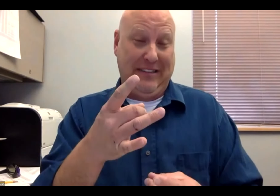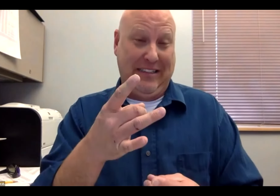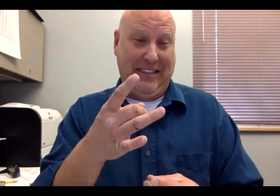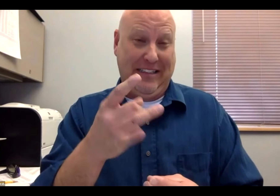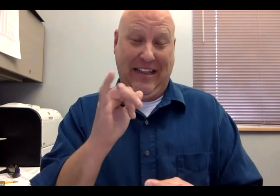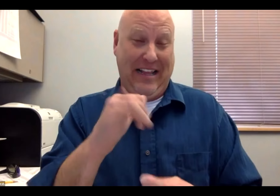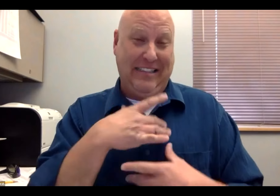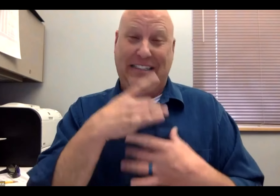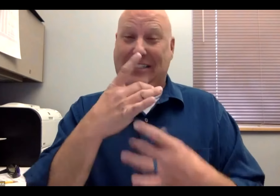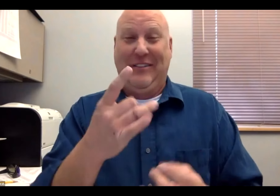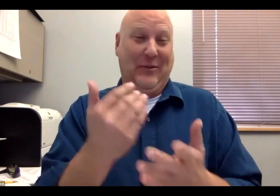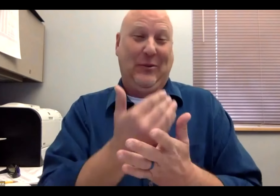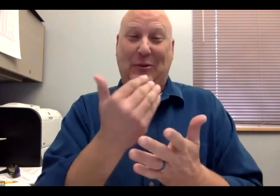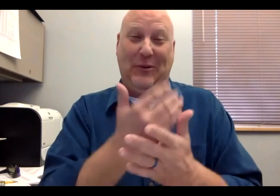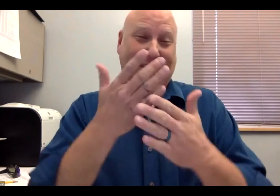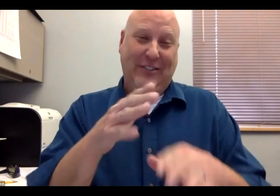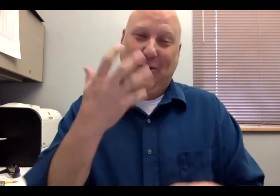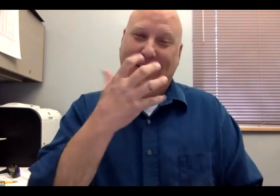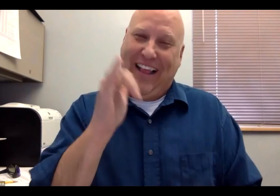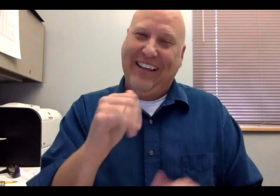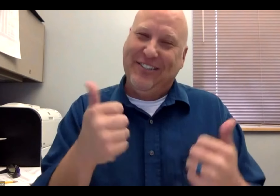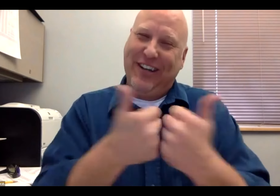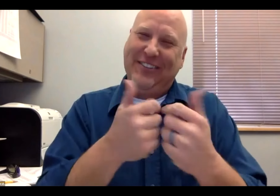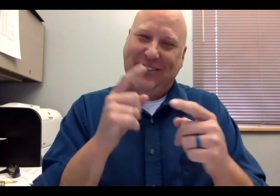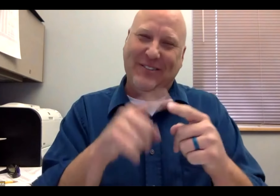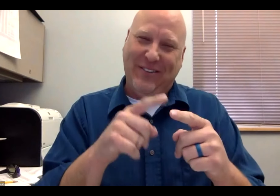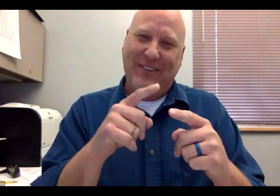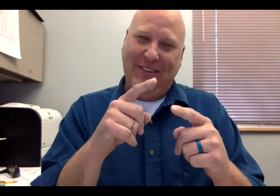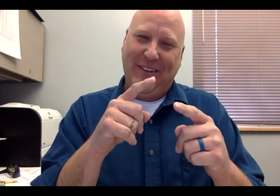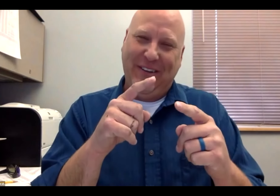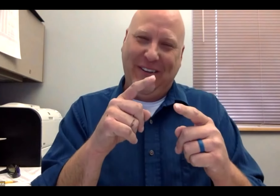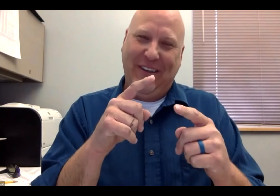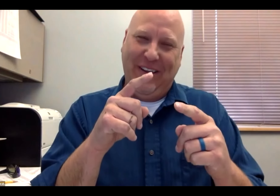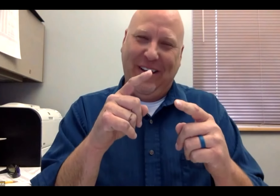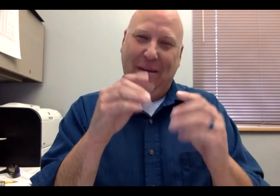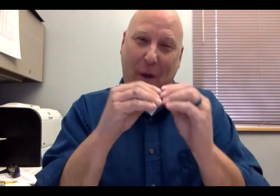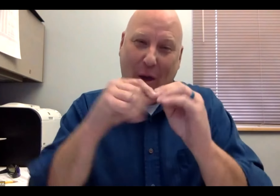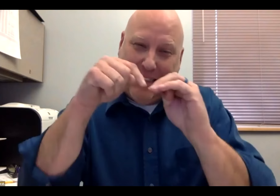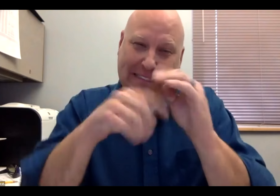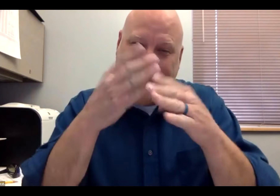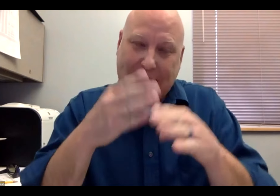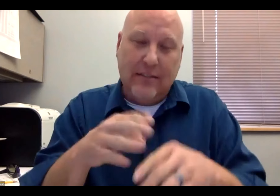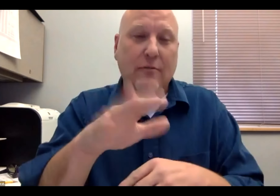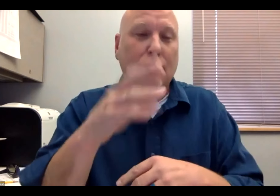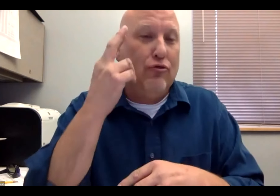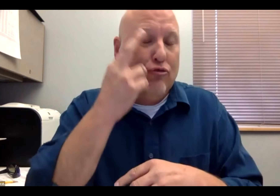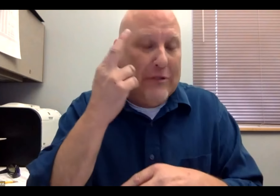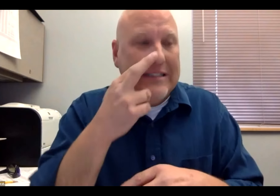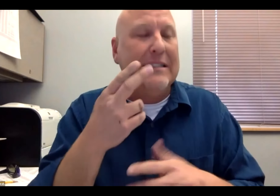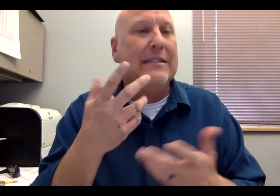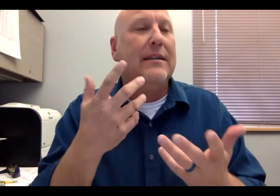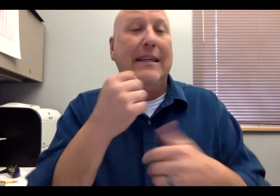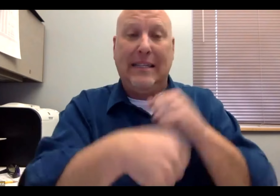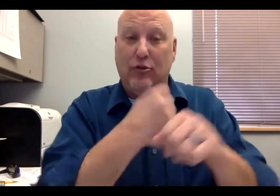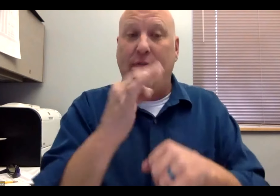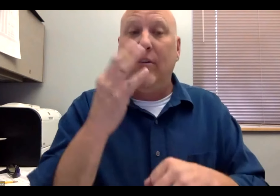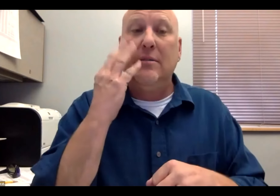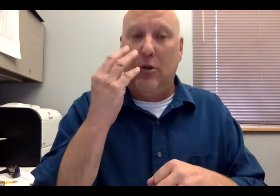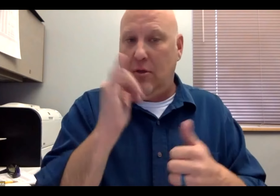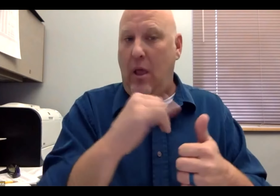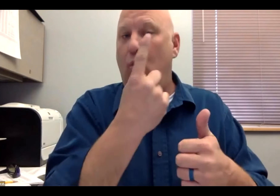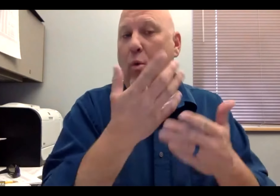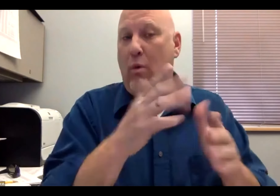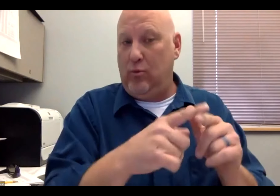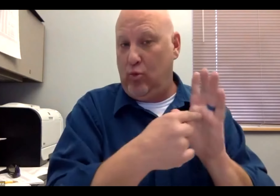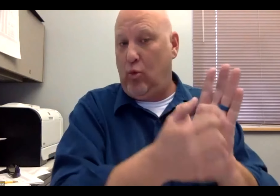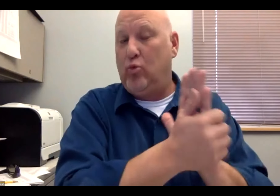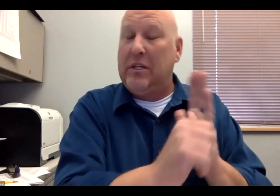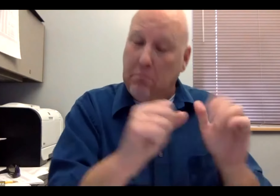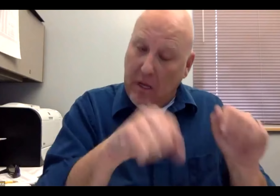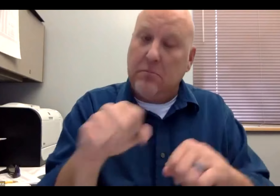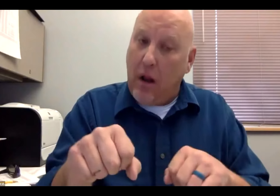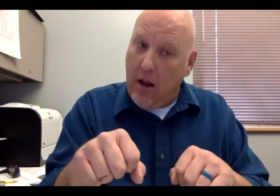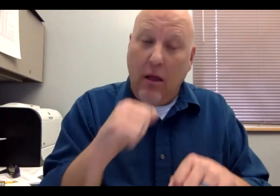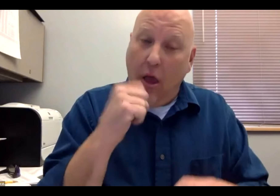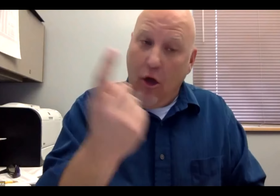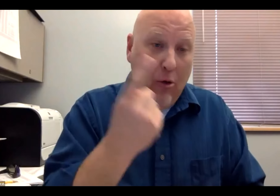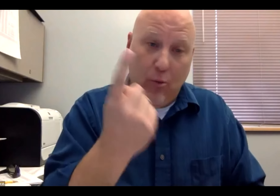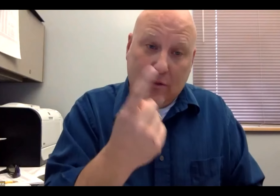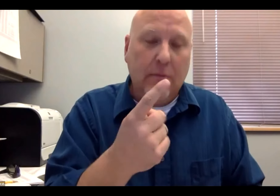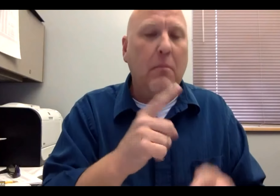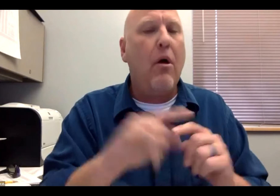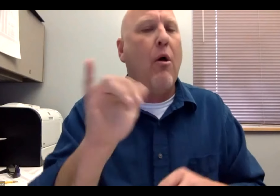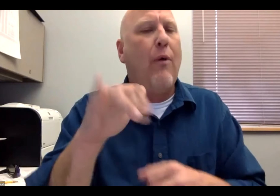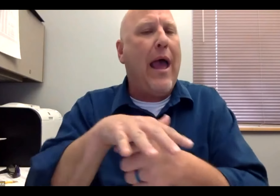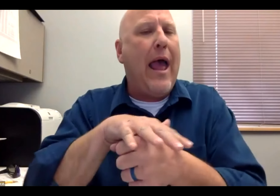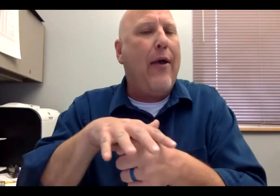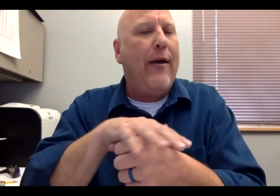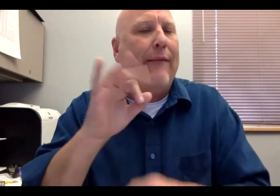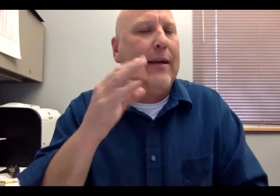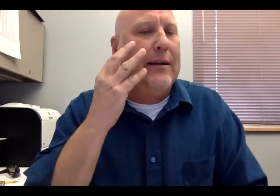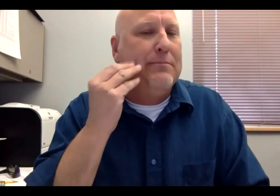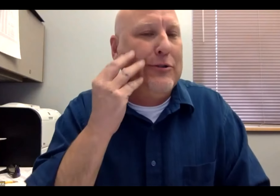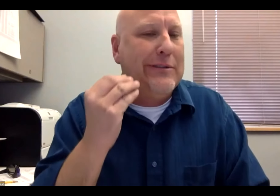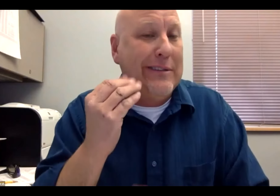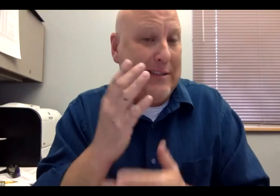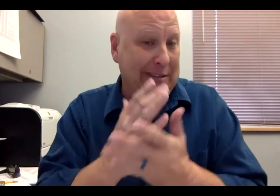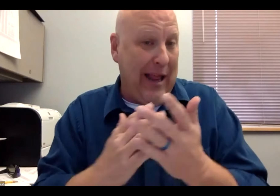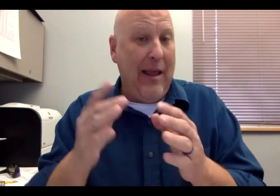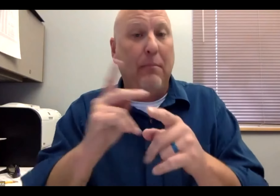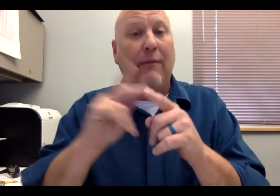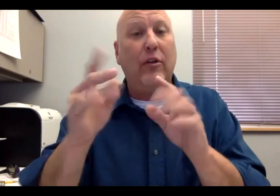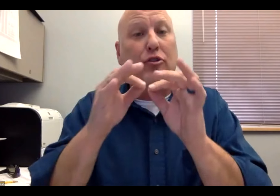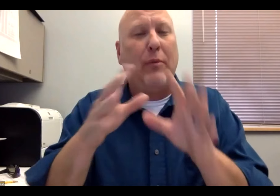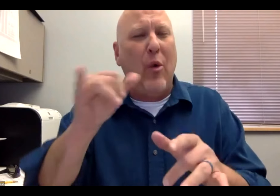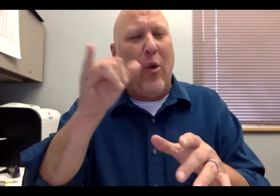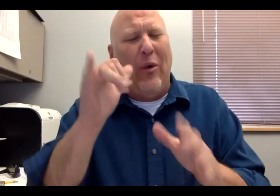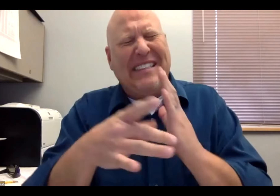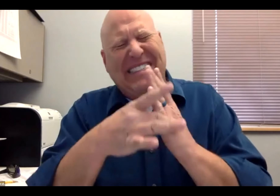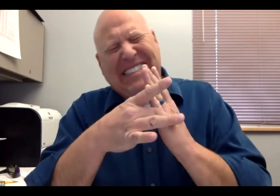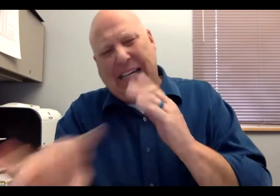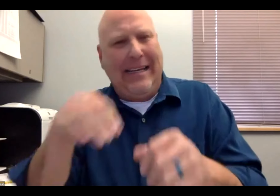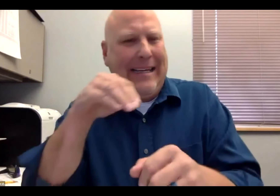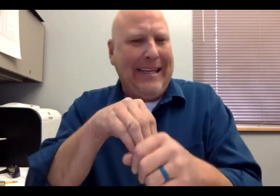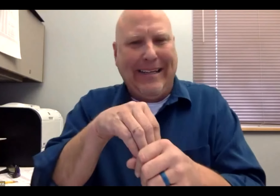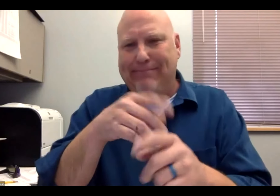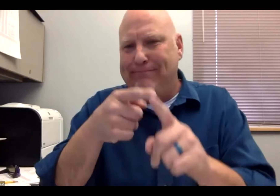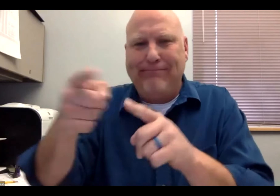Trenton: Interesting thought. I know there is some you don't see the skills maybe an